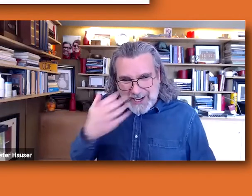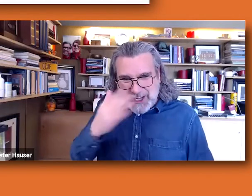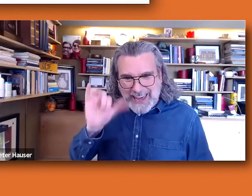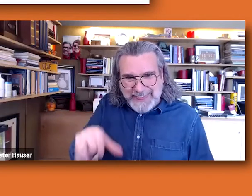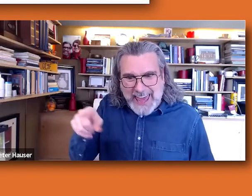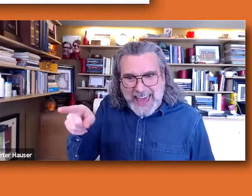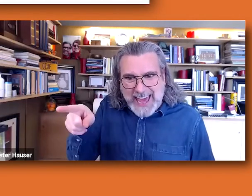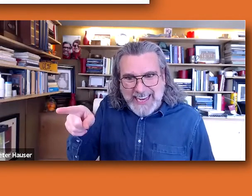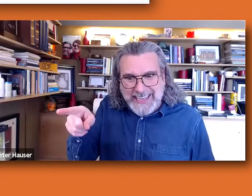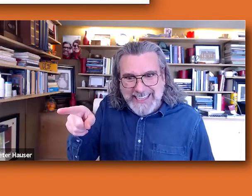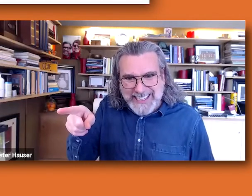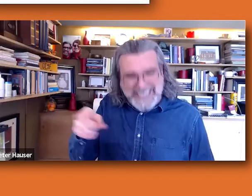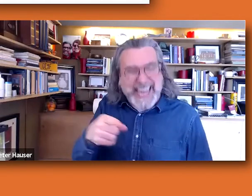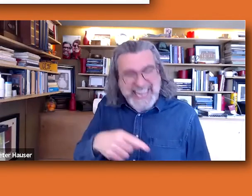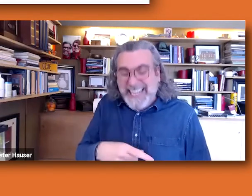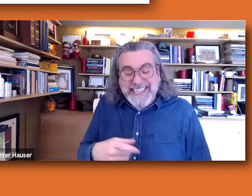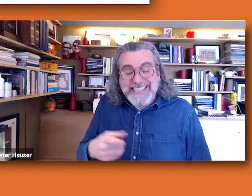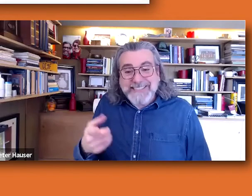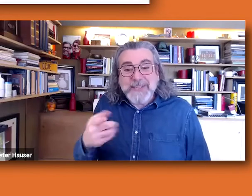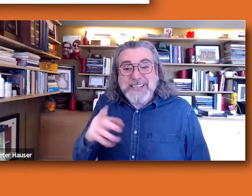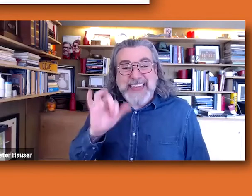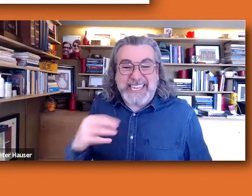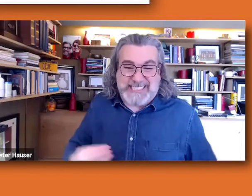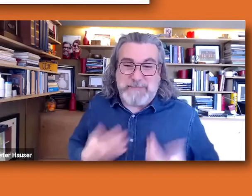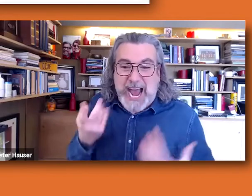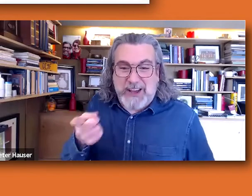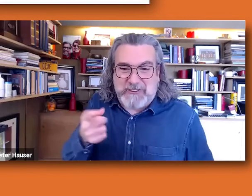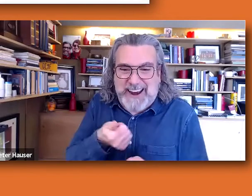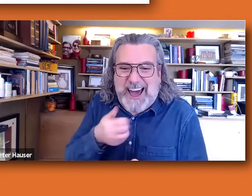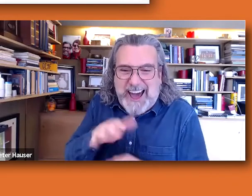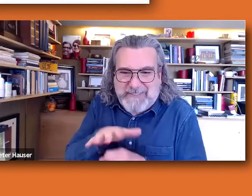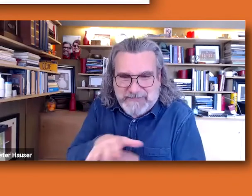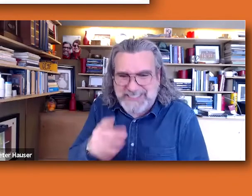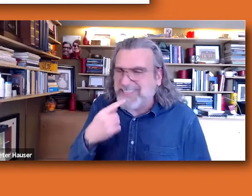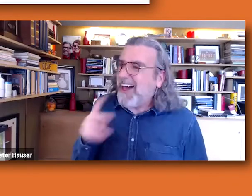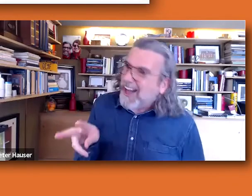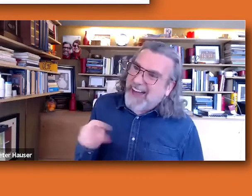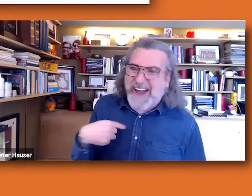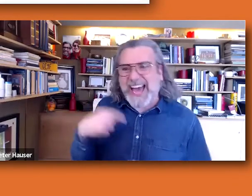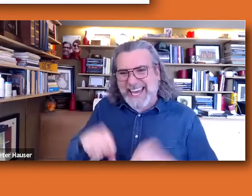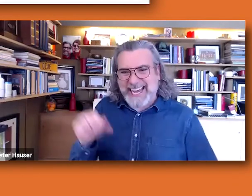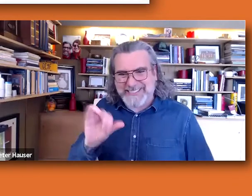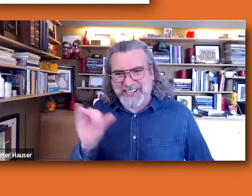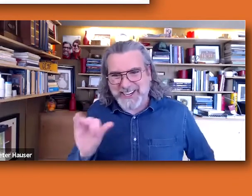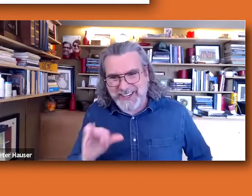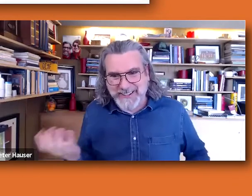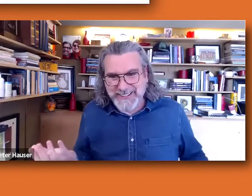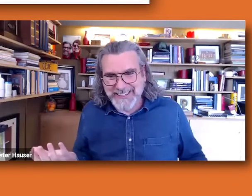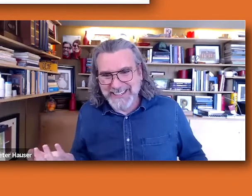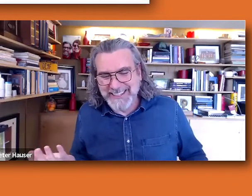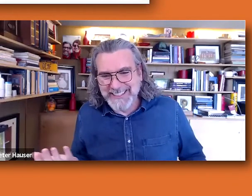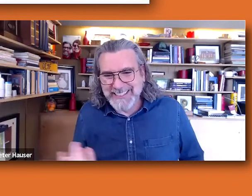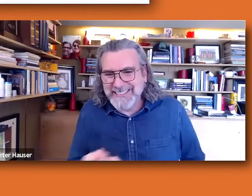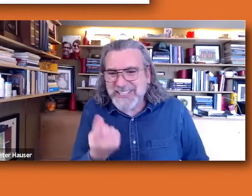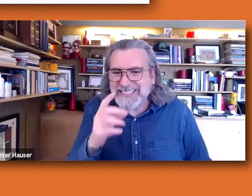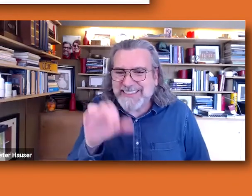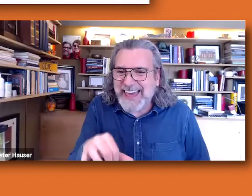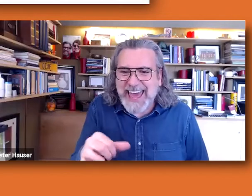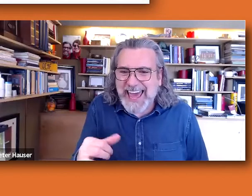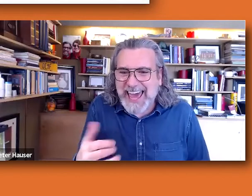you know, jeans and T-shirts and smoking. And--and she would see me and she thought, "Well, you know, if Peter can do that, so can I."